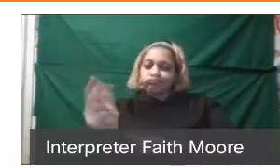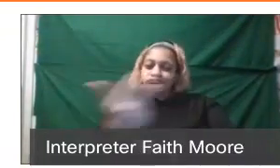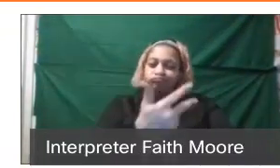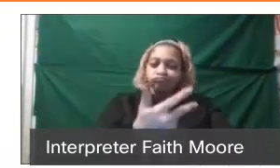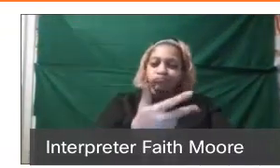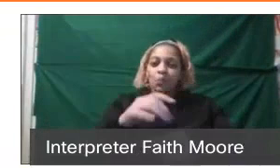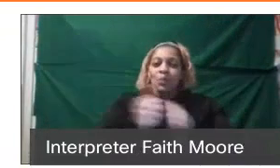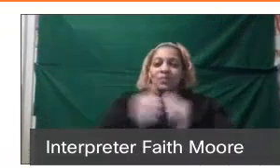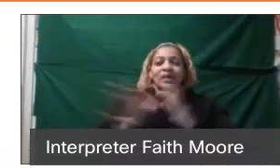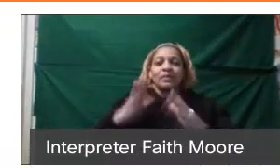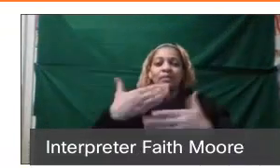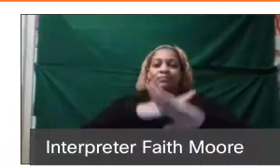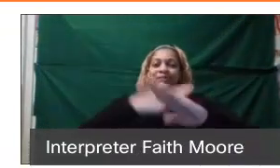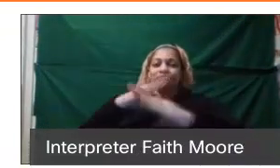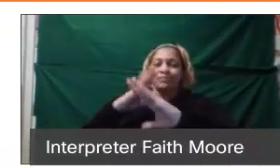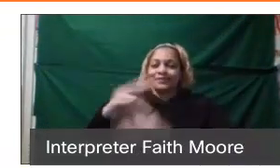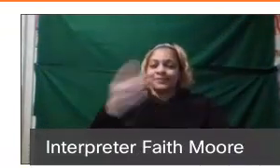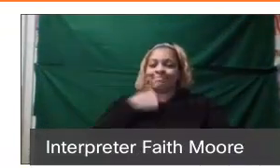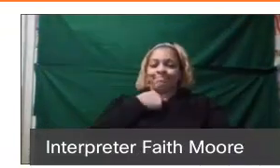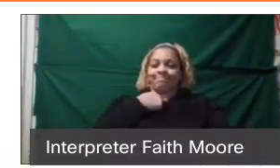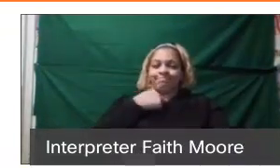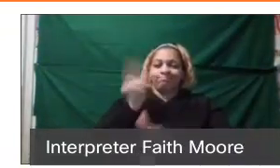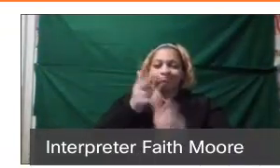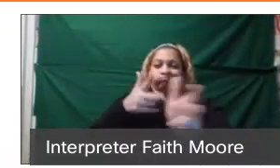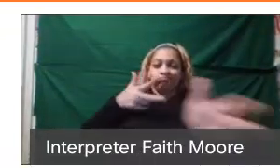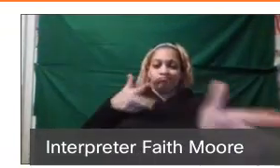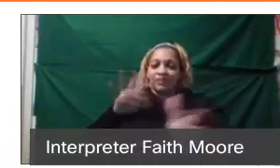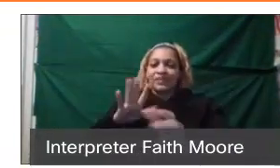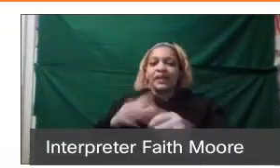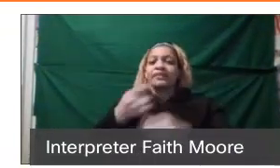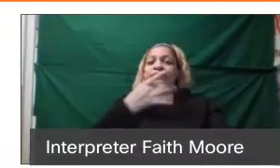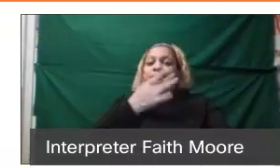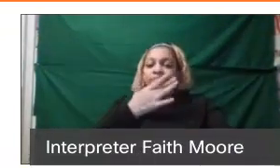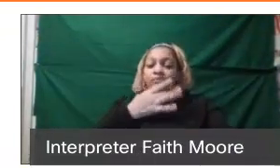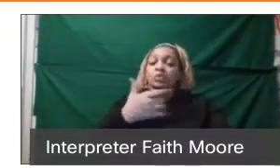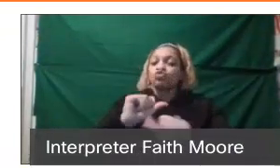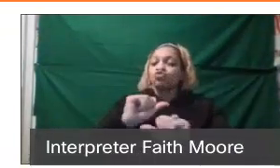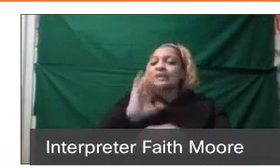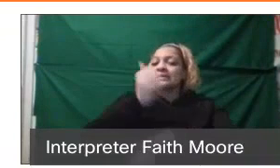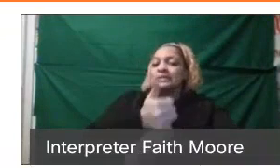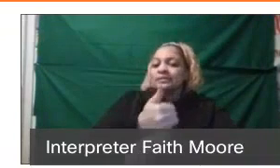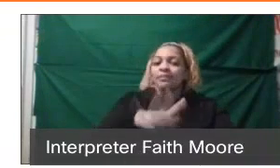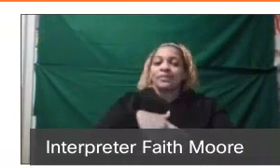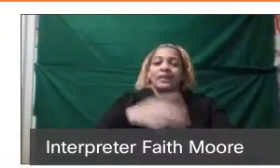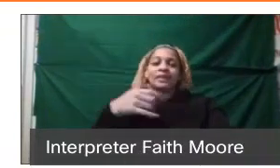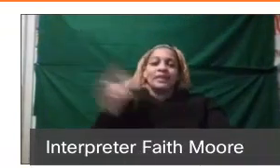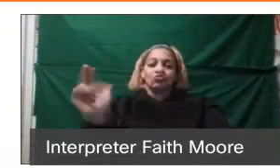What we're proposing is to signalize lecterns from Blair road to Kansas Avenue via body street.